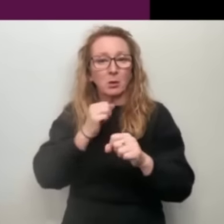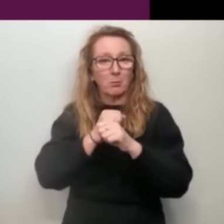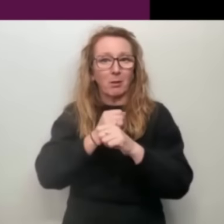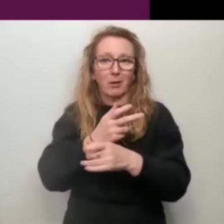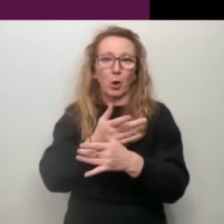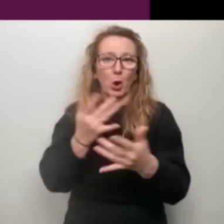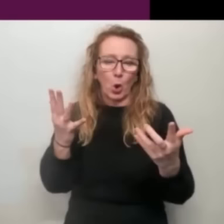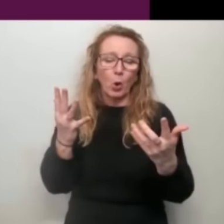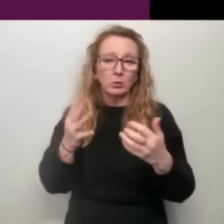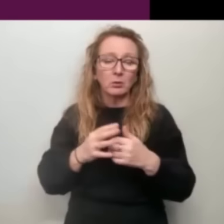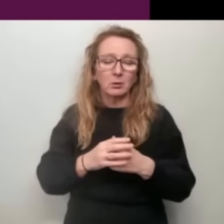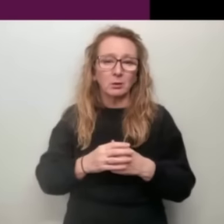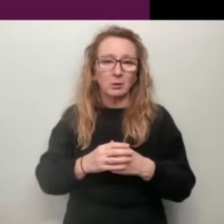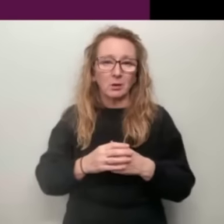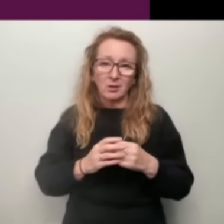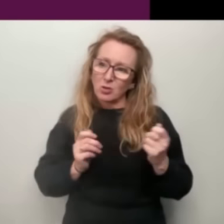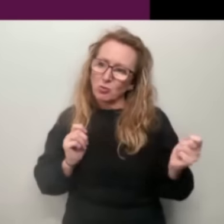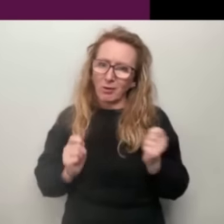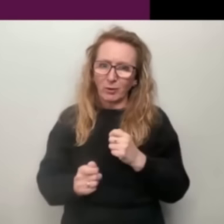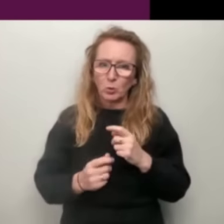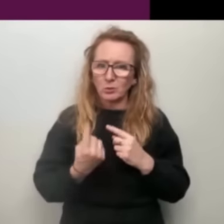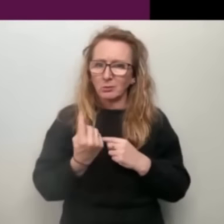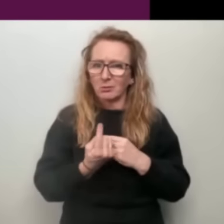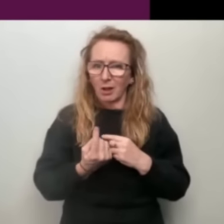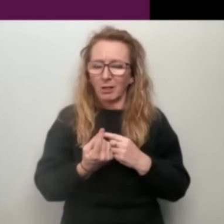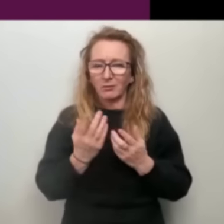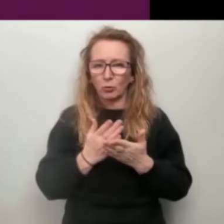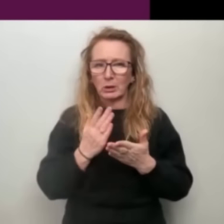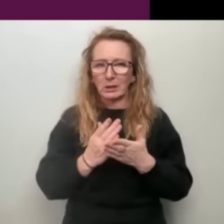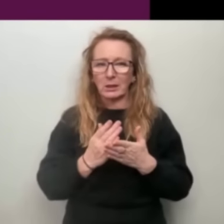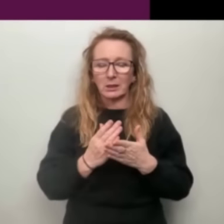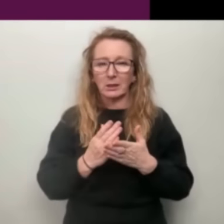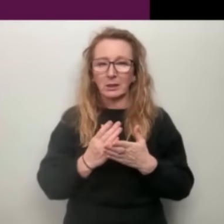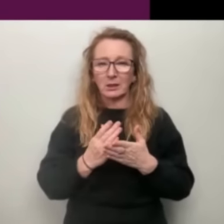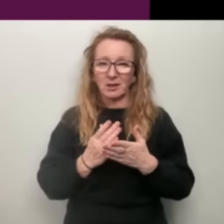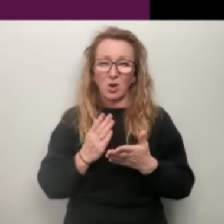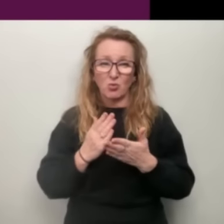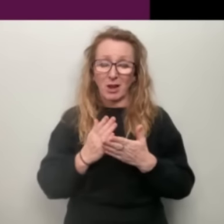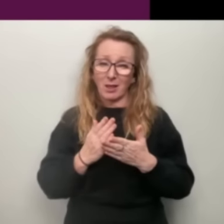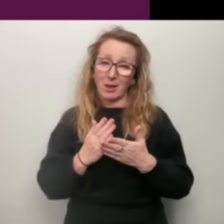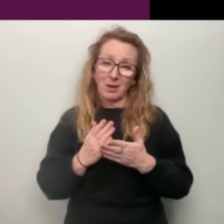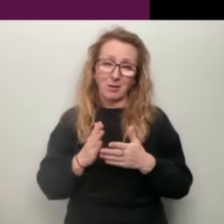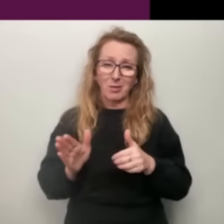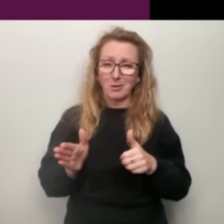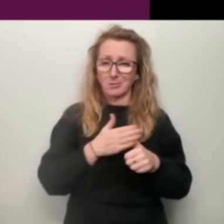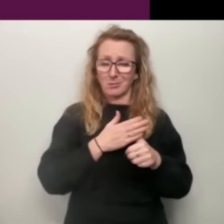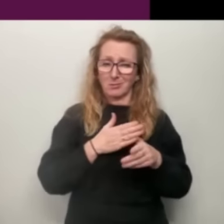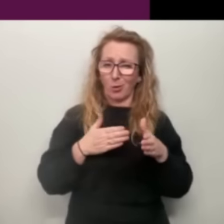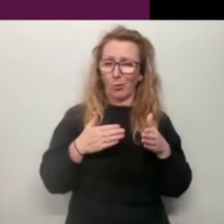of a revolution in itself. It is of course a cornerstone to the concept of industry.